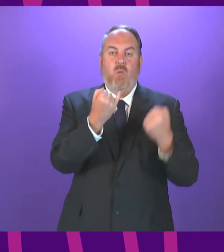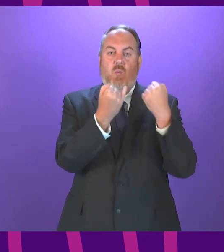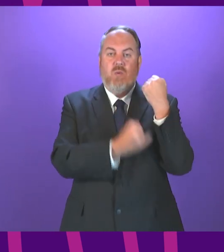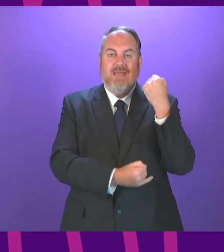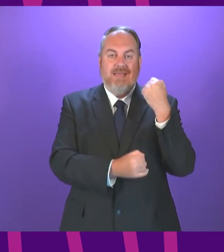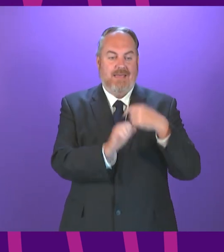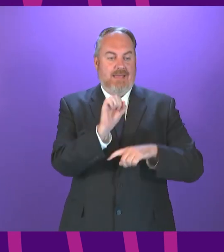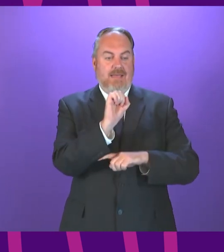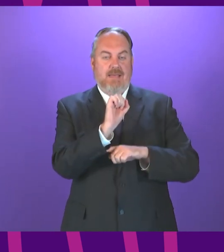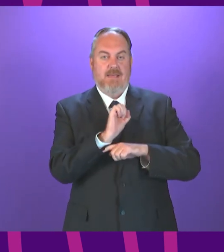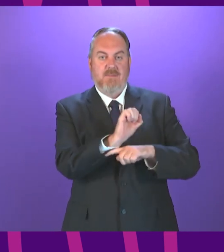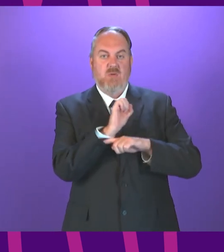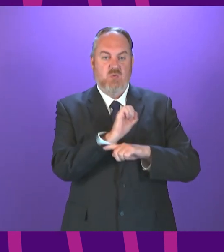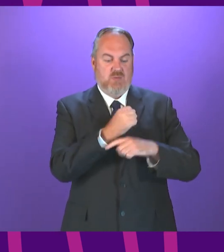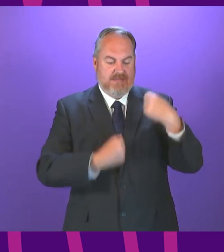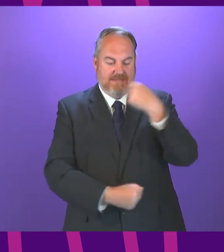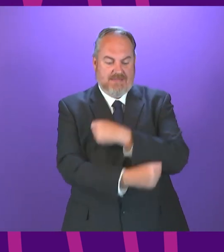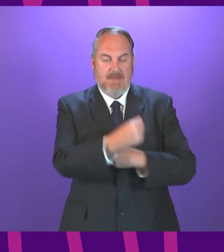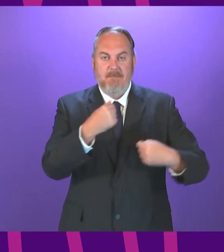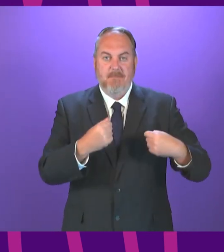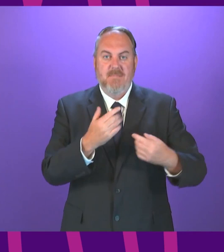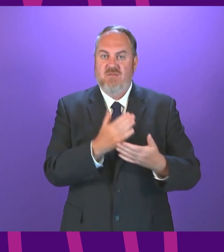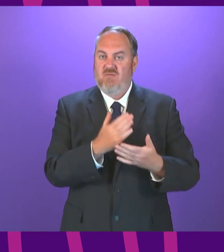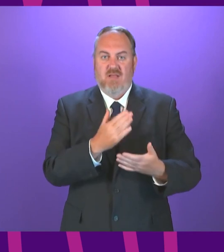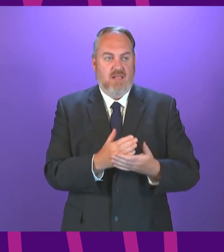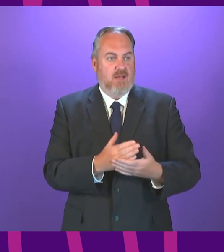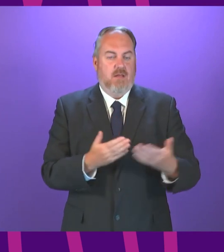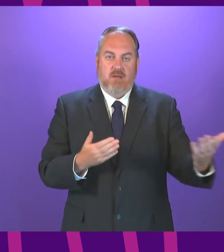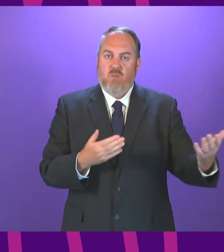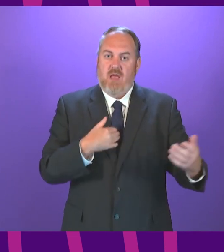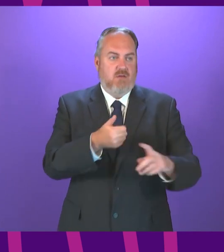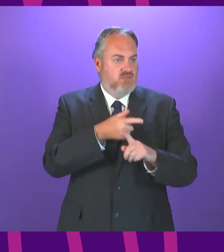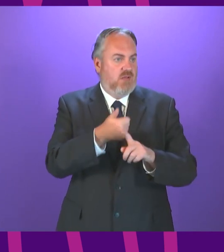for the sake of getting the country overall back to a greater degree of normality. I cannot be